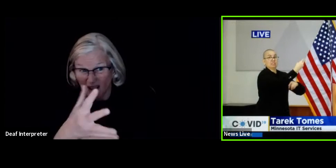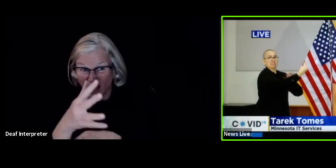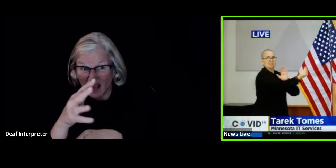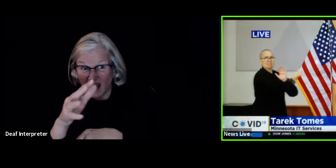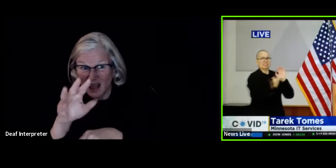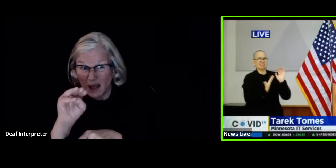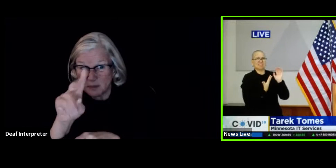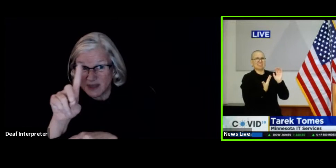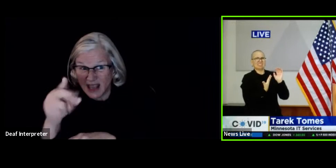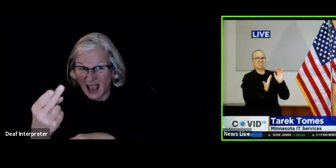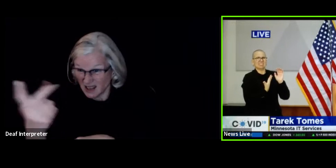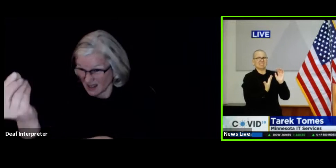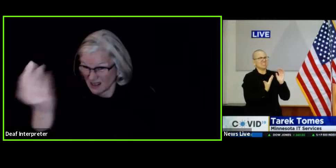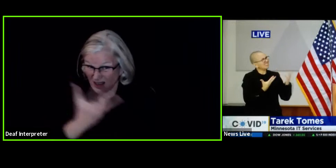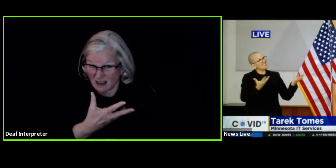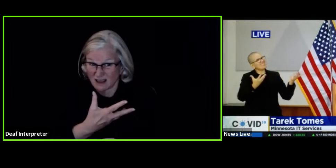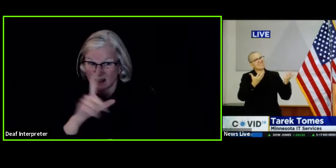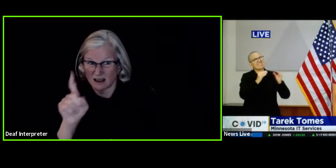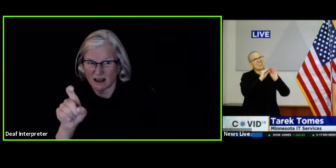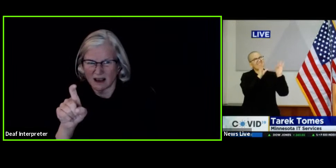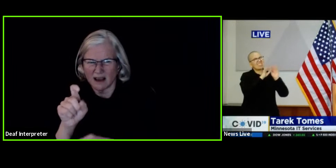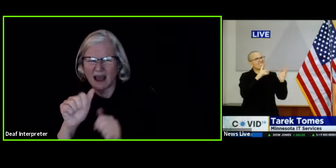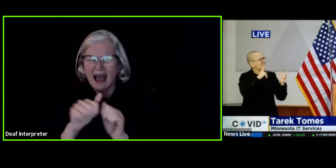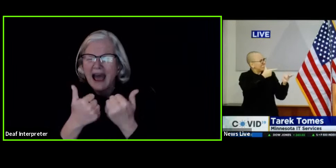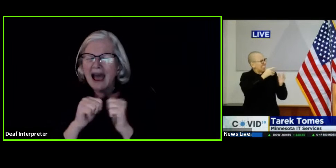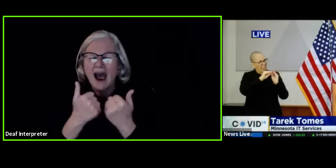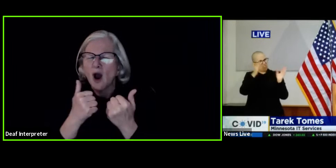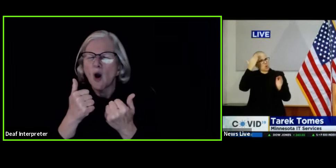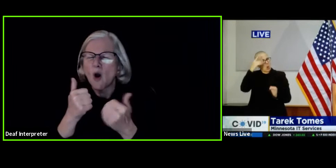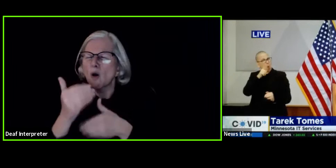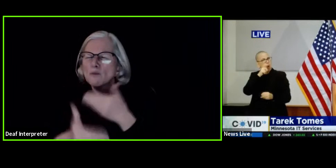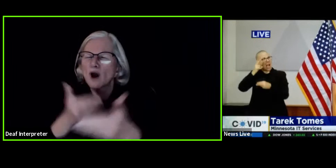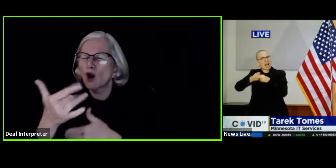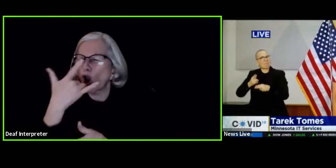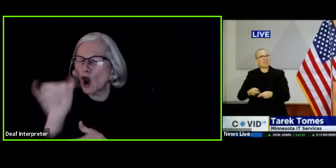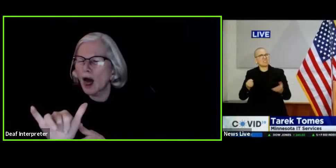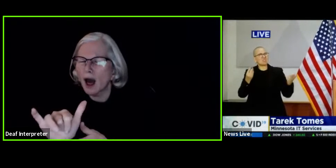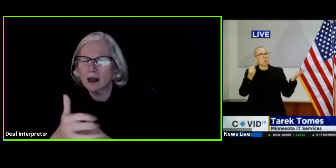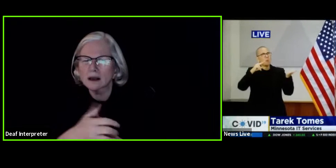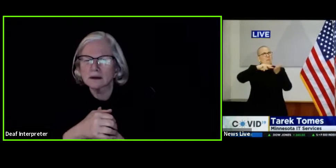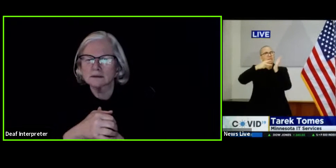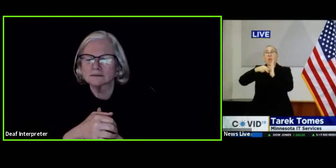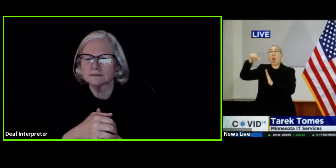WELL. IT'S A NON-PROFIT ORGANIZATION. ≫ REPORTER ASKING QUESTION OFF MIC ]